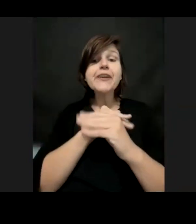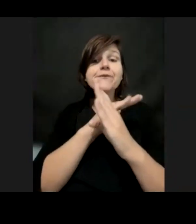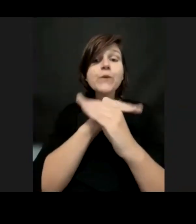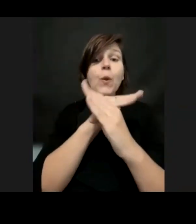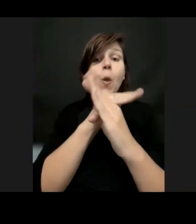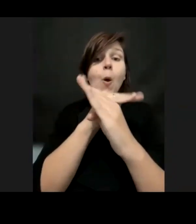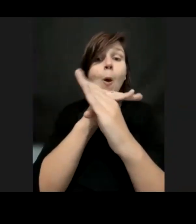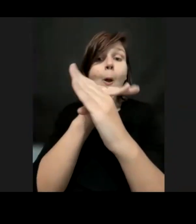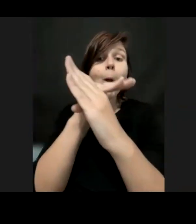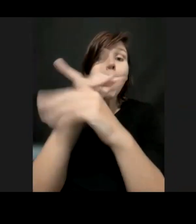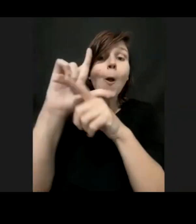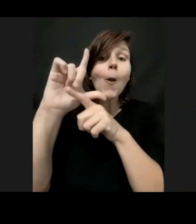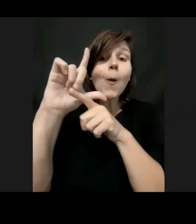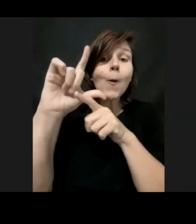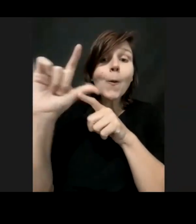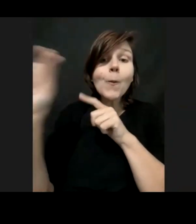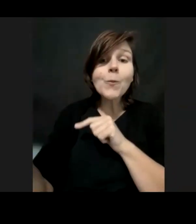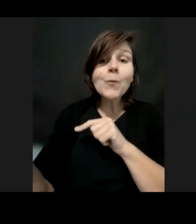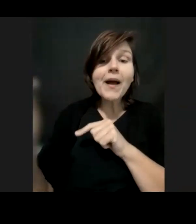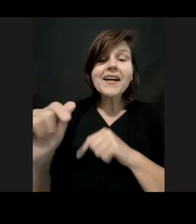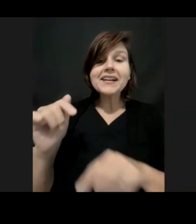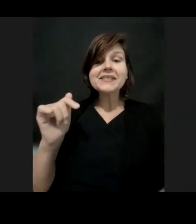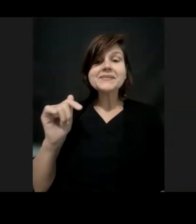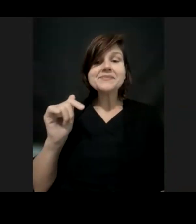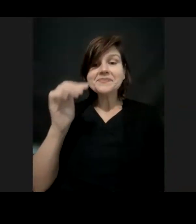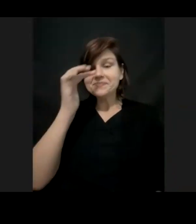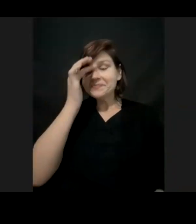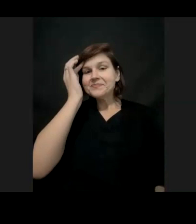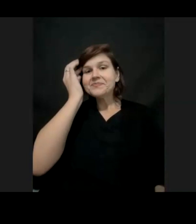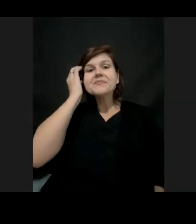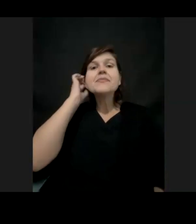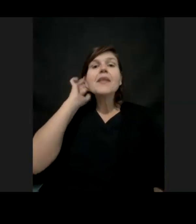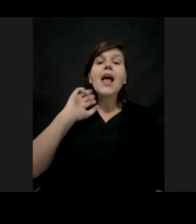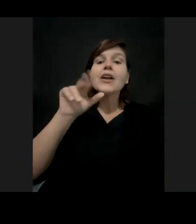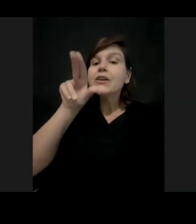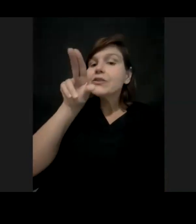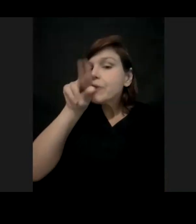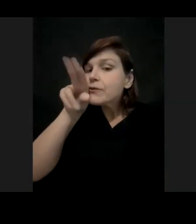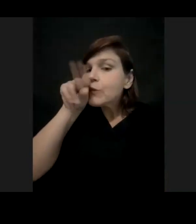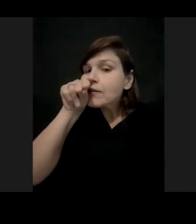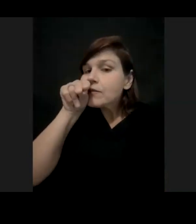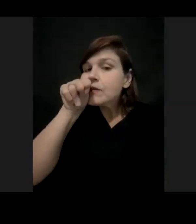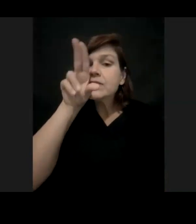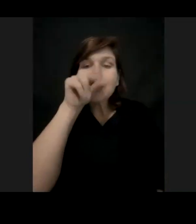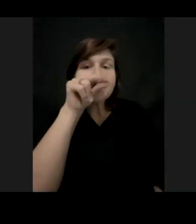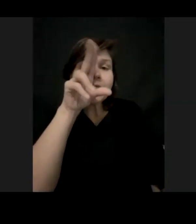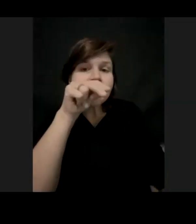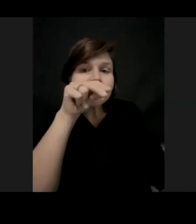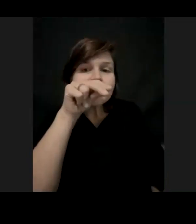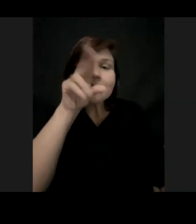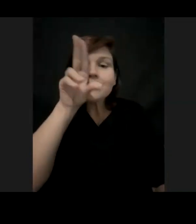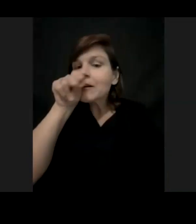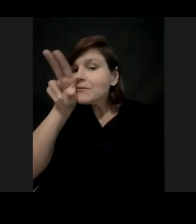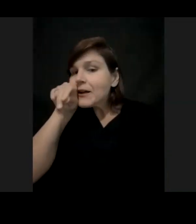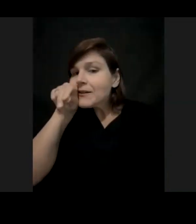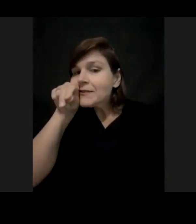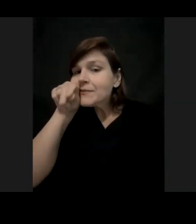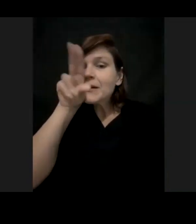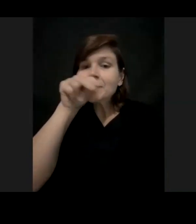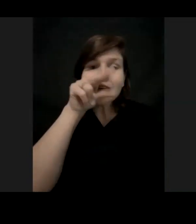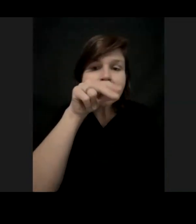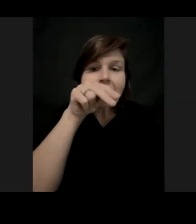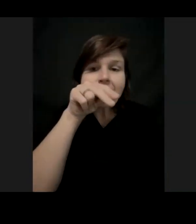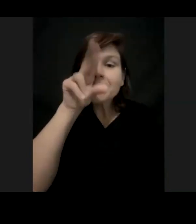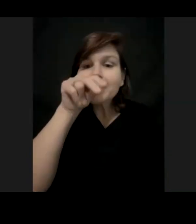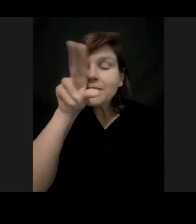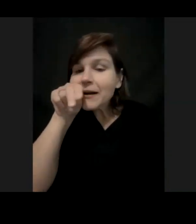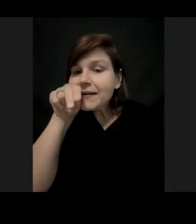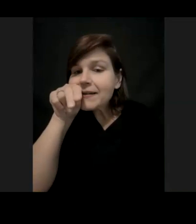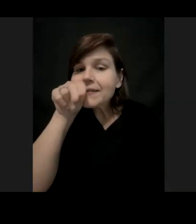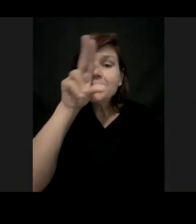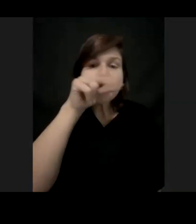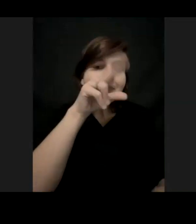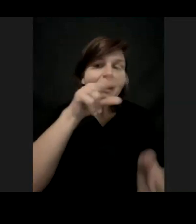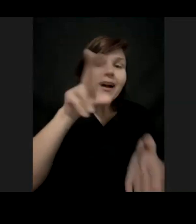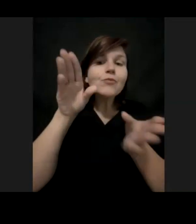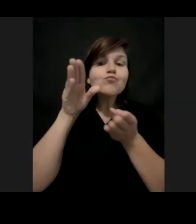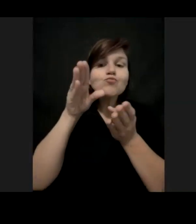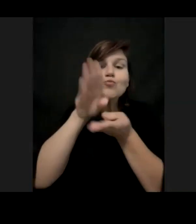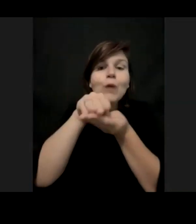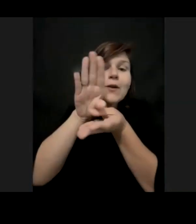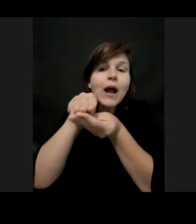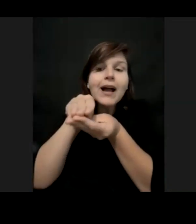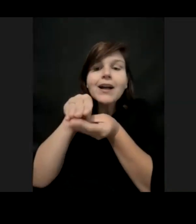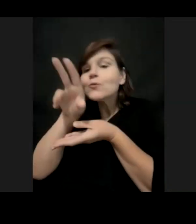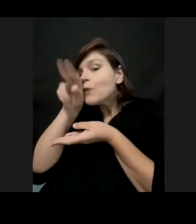Quack, quack! Quackity quack!